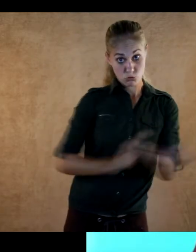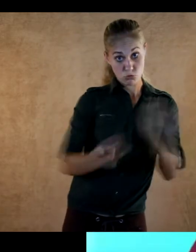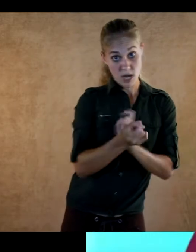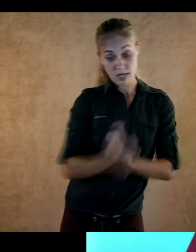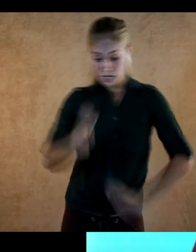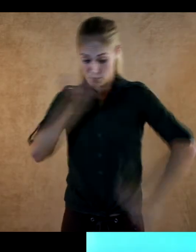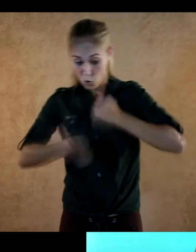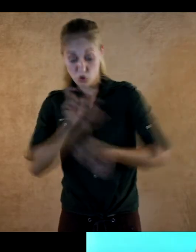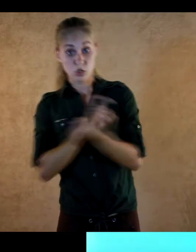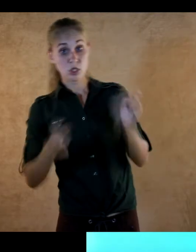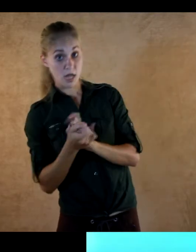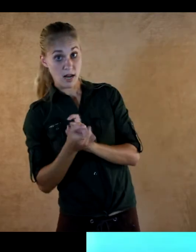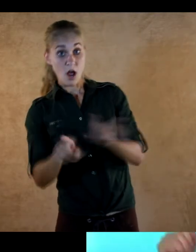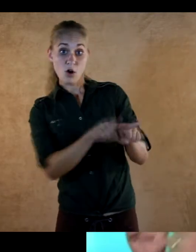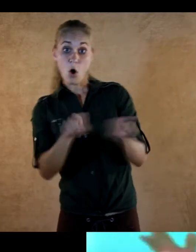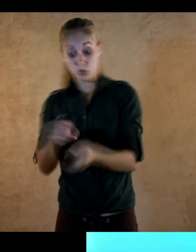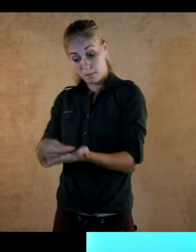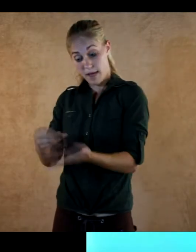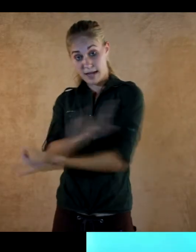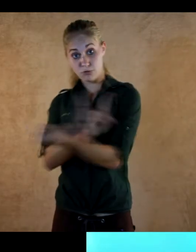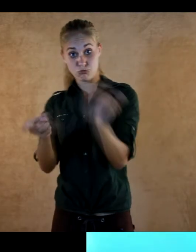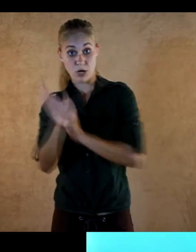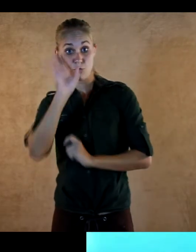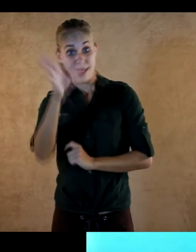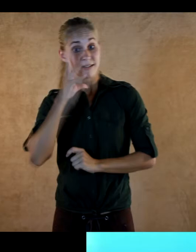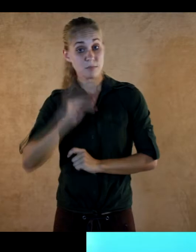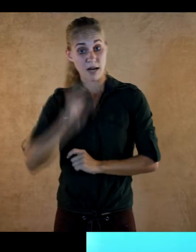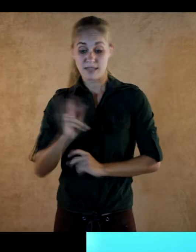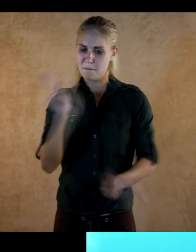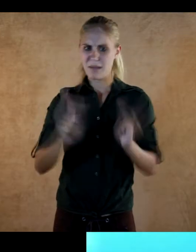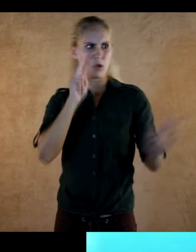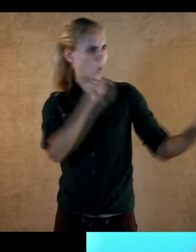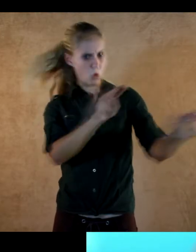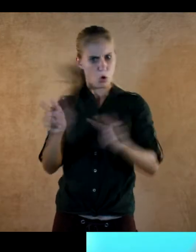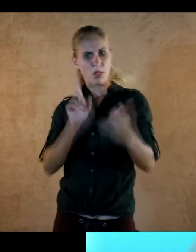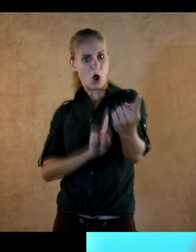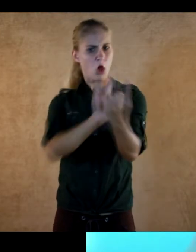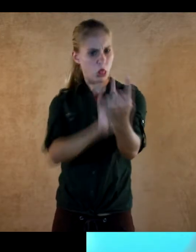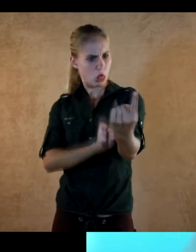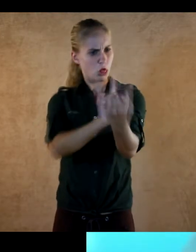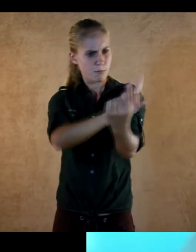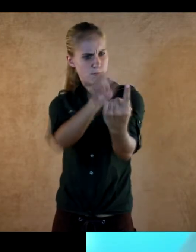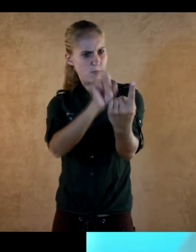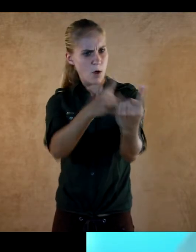an emotional transformation, even a financial transformation. And people are going to notice. They're going to come up to you and they're going to say, "What have you been up to?"